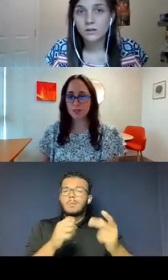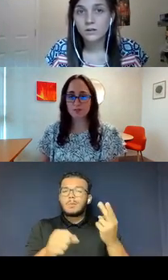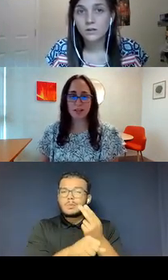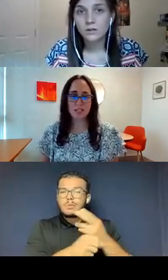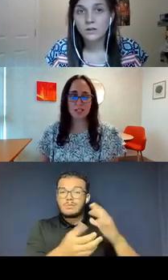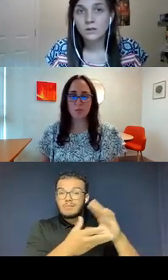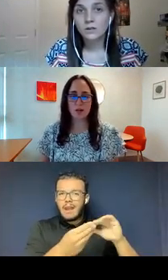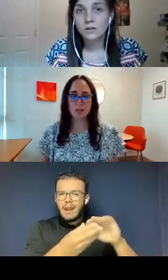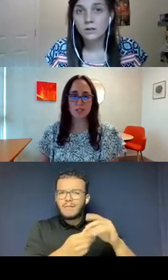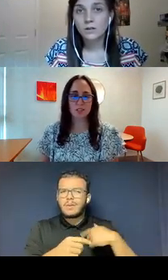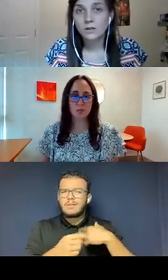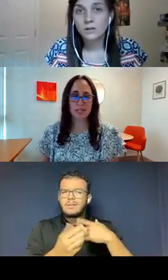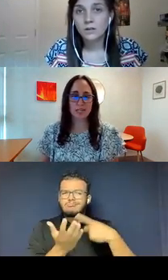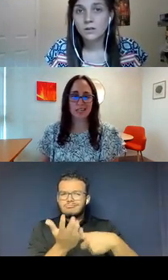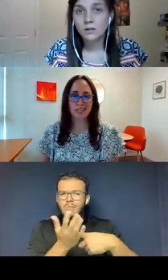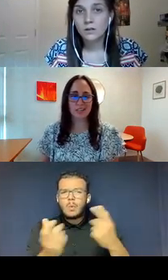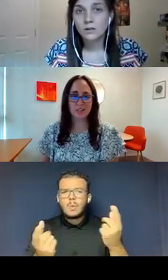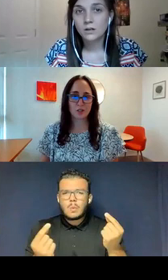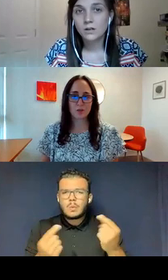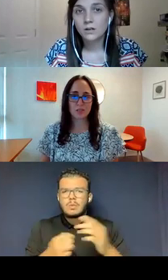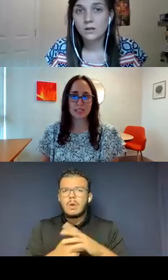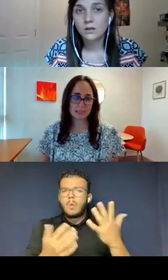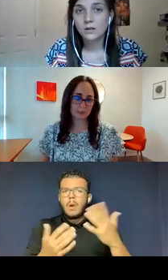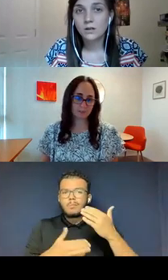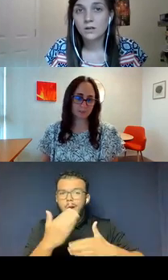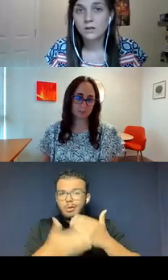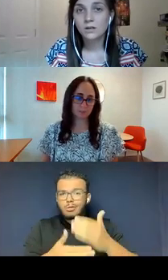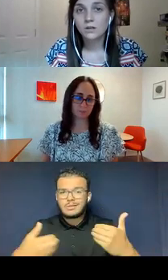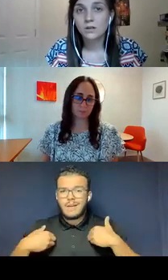doing with their funds and the progress they're making in their communities.